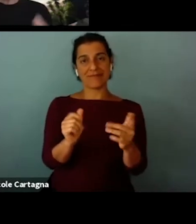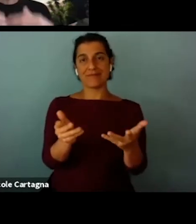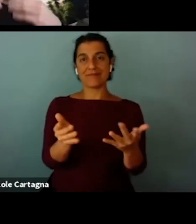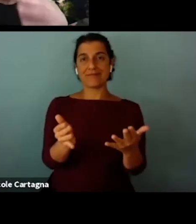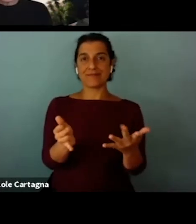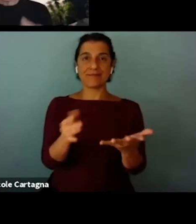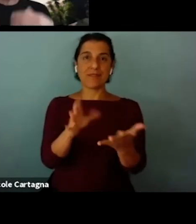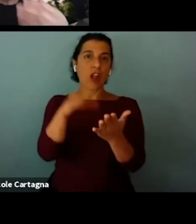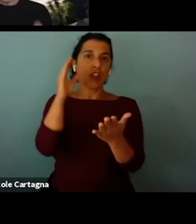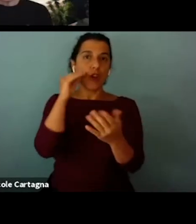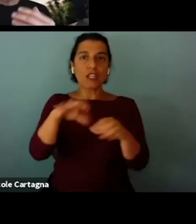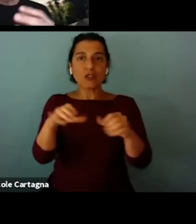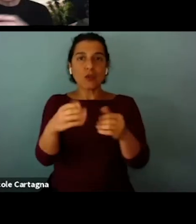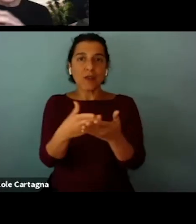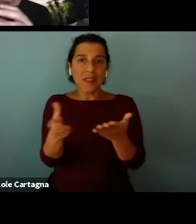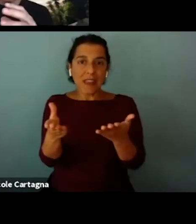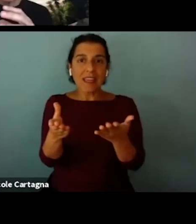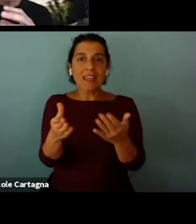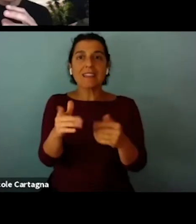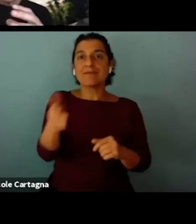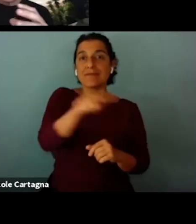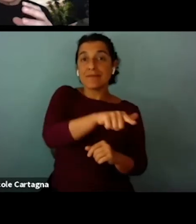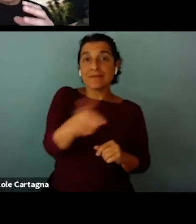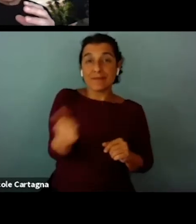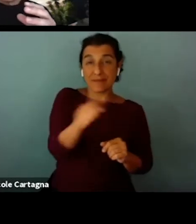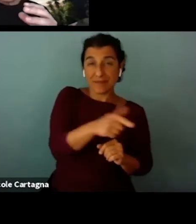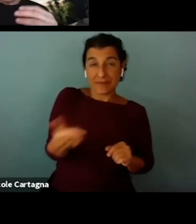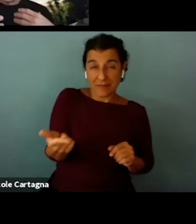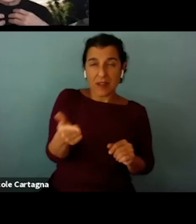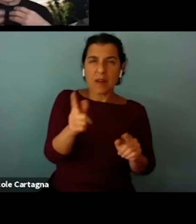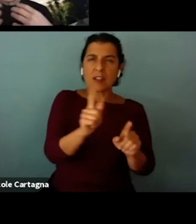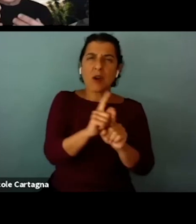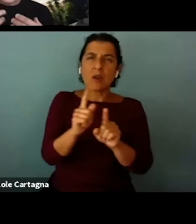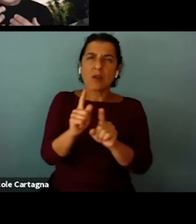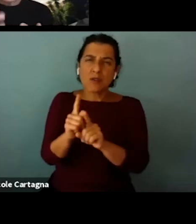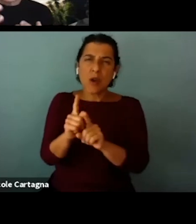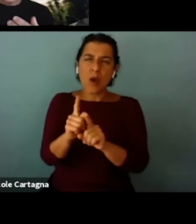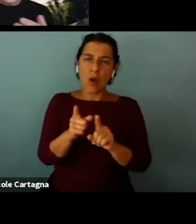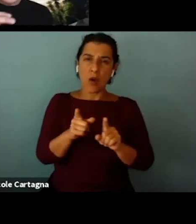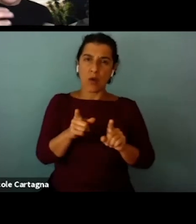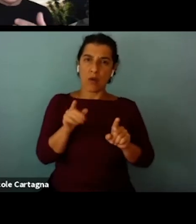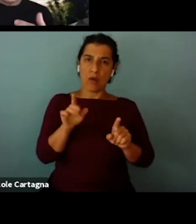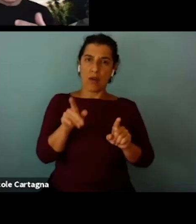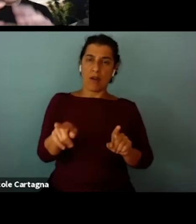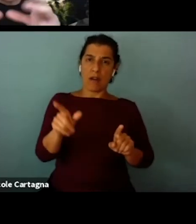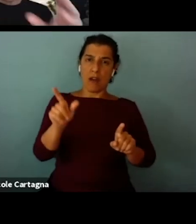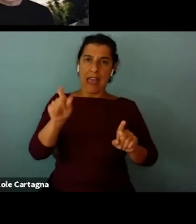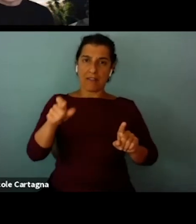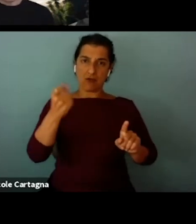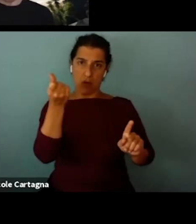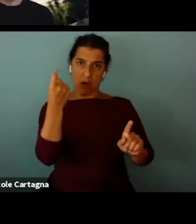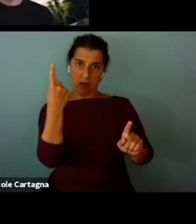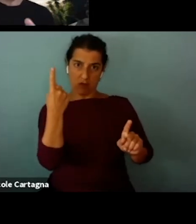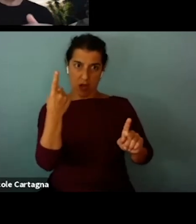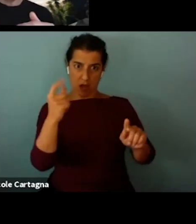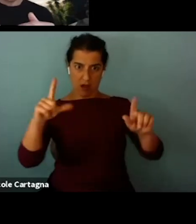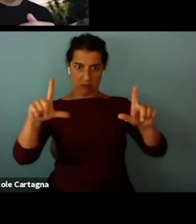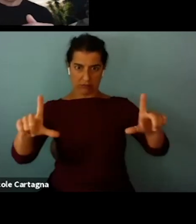do things and taking but it's also um they're having to understand what's going on so they're